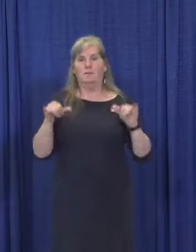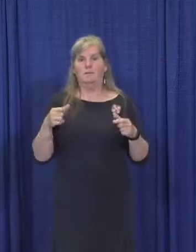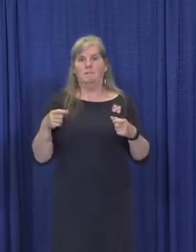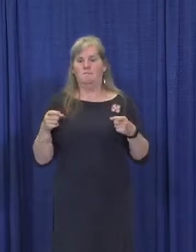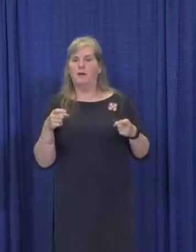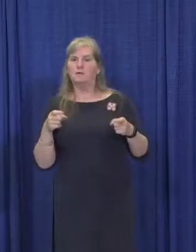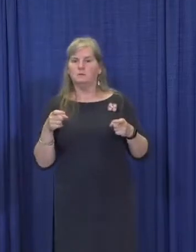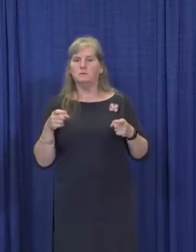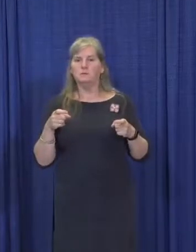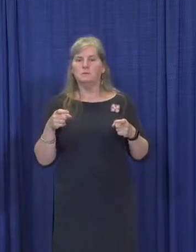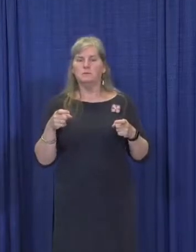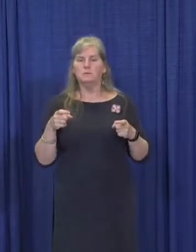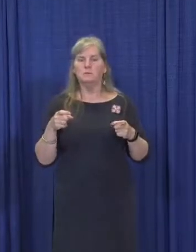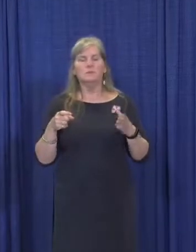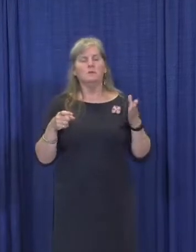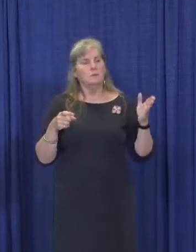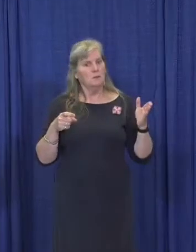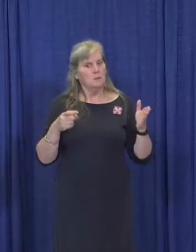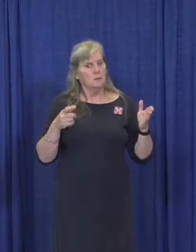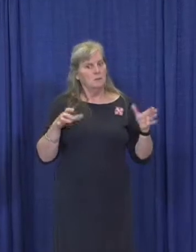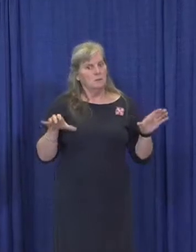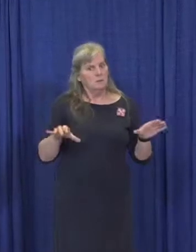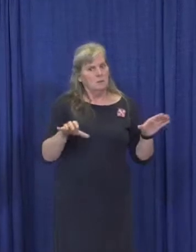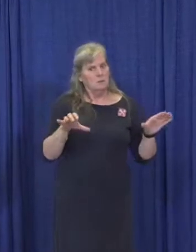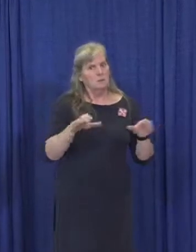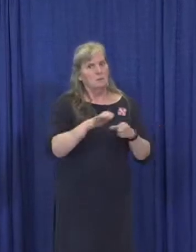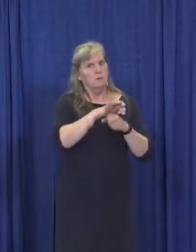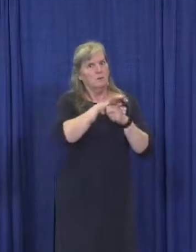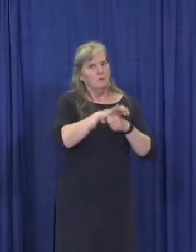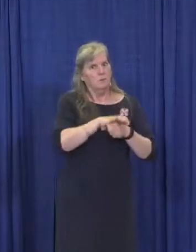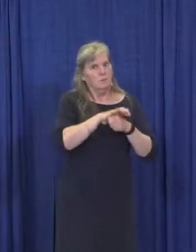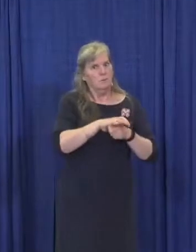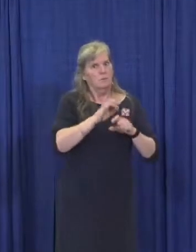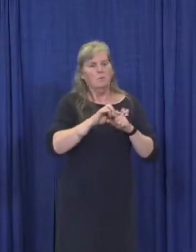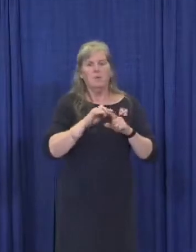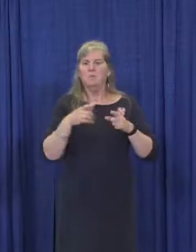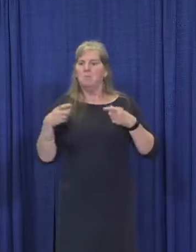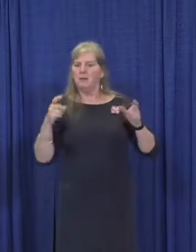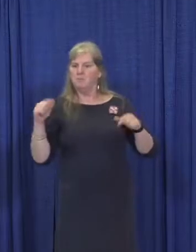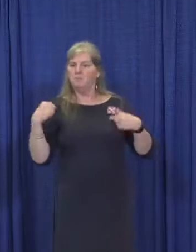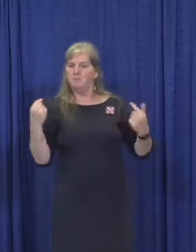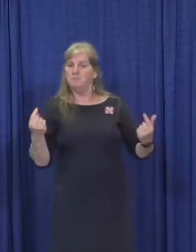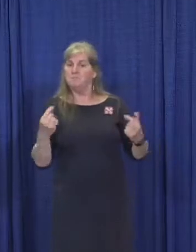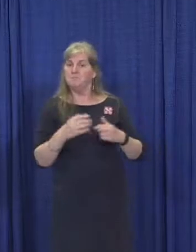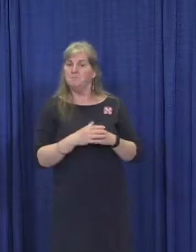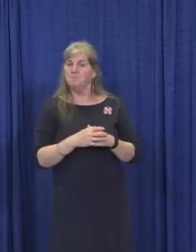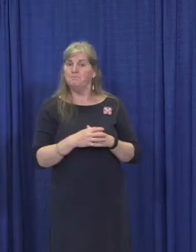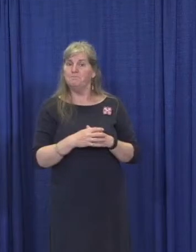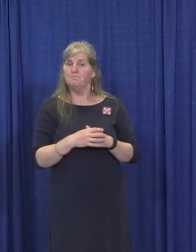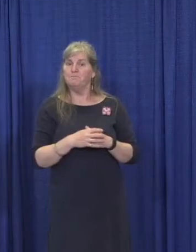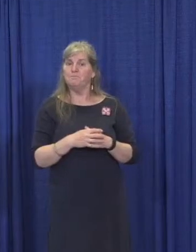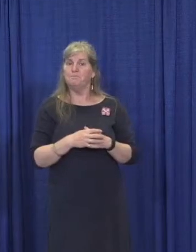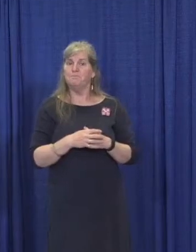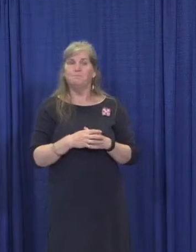being Mayor even though our medical community has been doing an extraordinary job working around the clock.